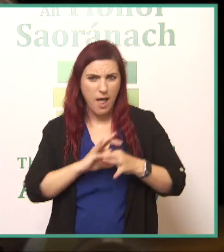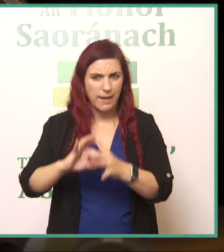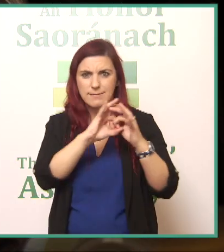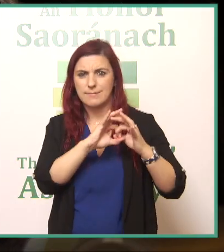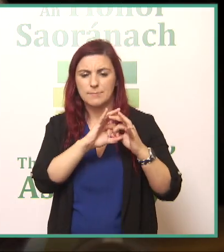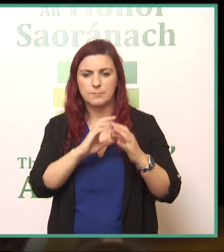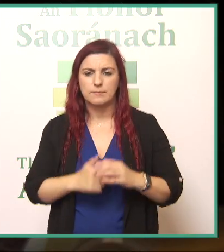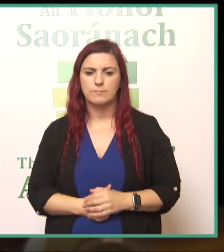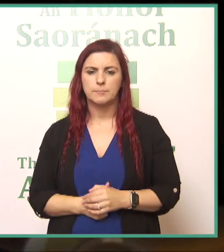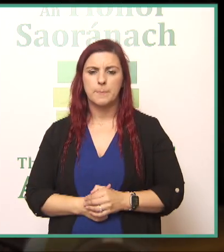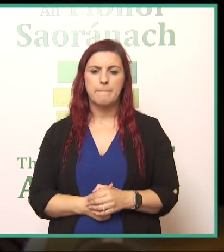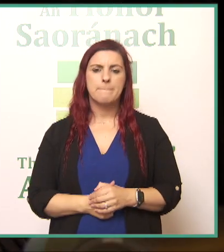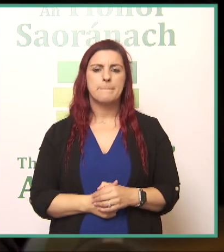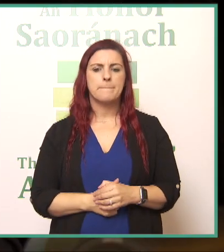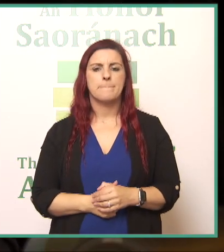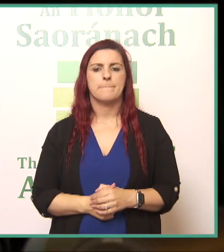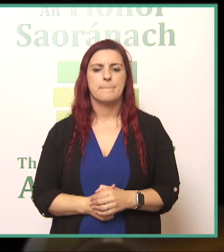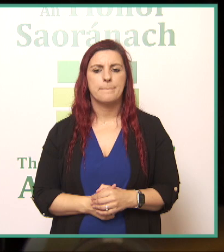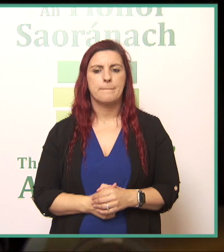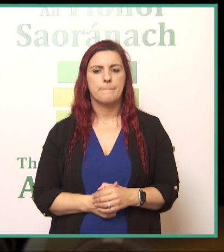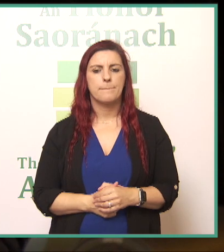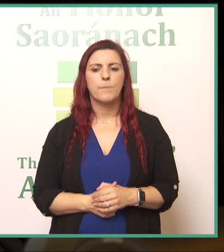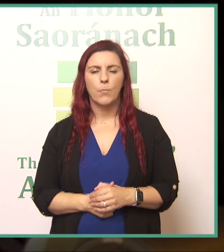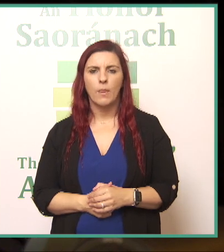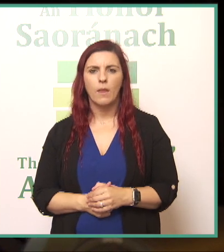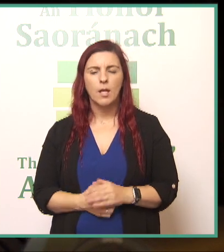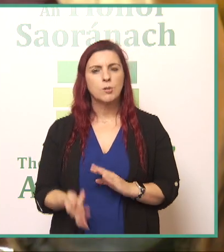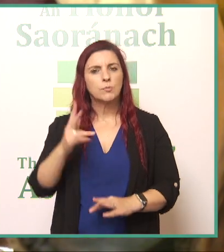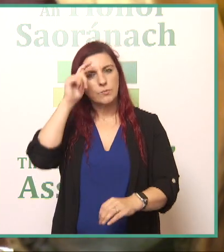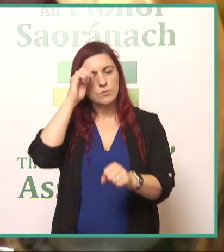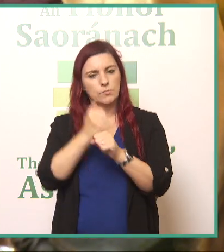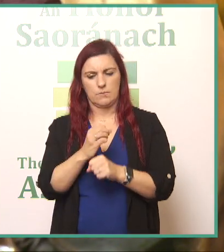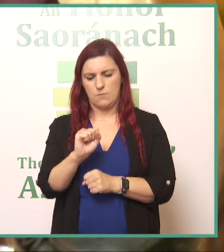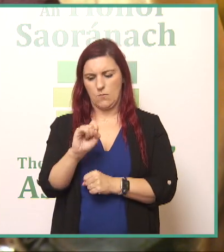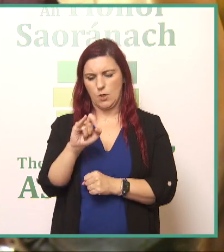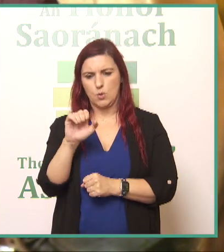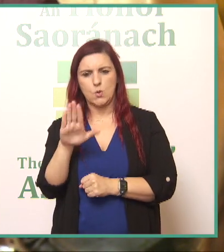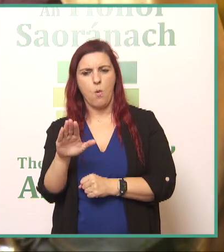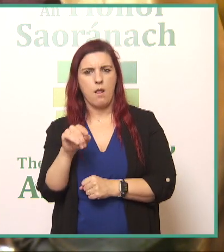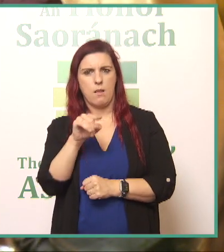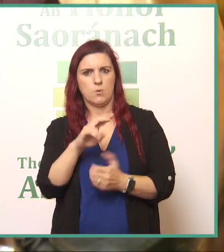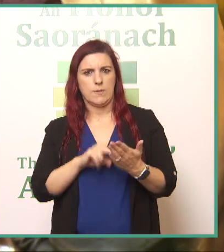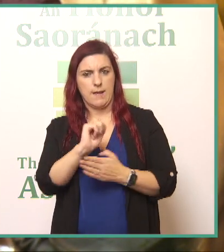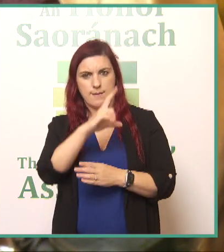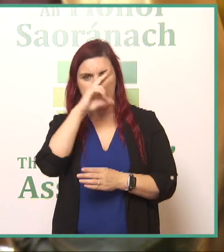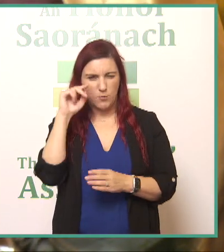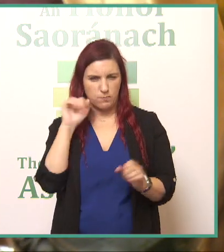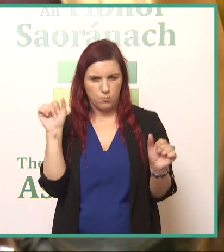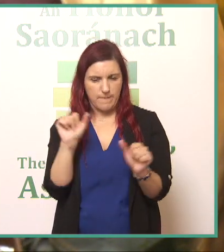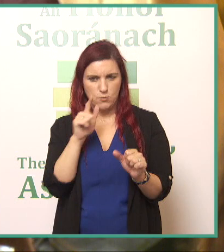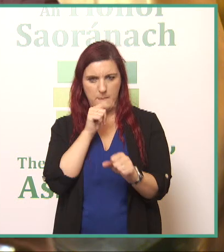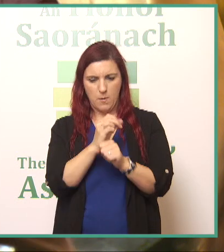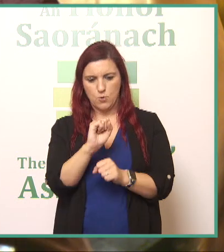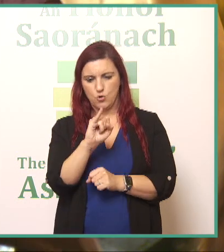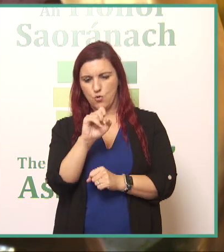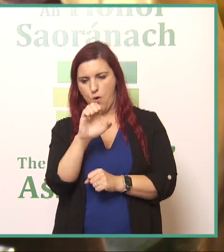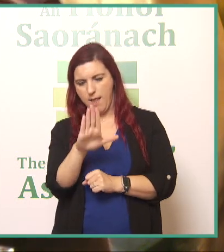can produce our food if we look take the soil as an example just a brief look at it when soil you